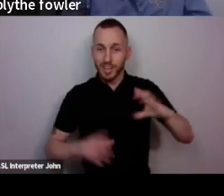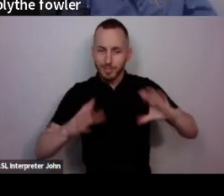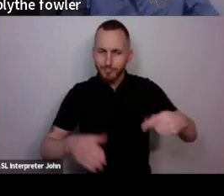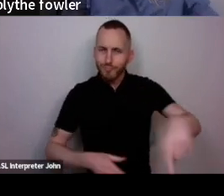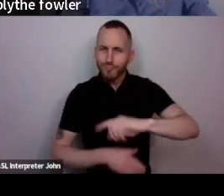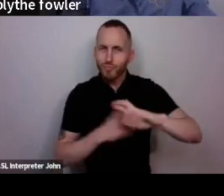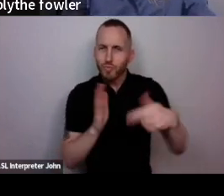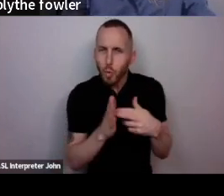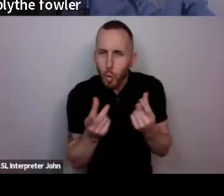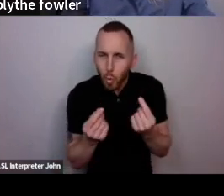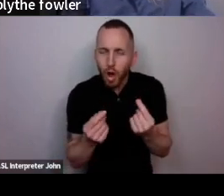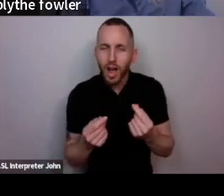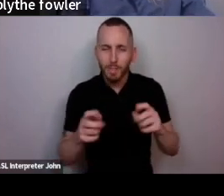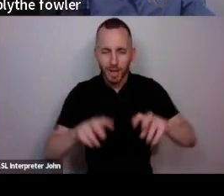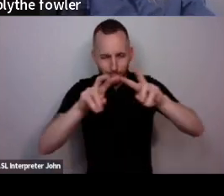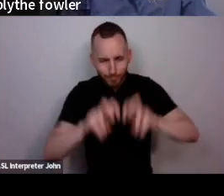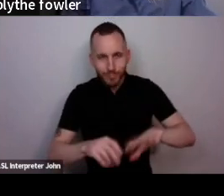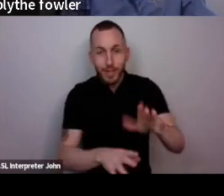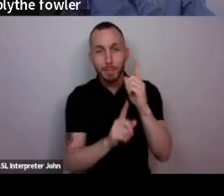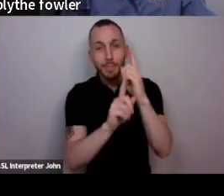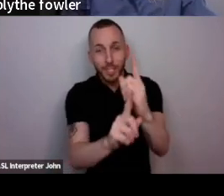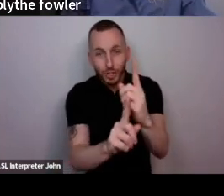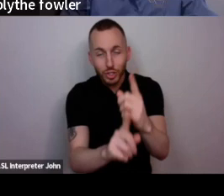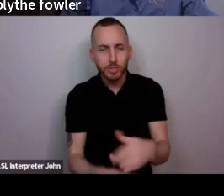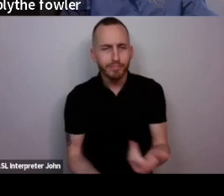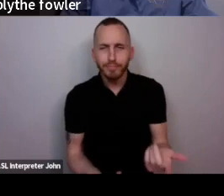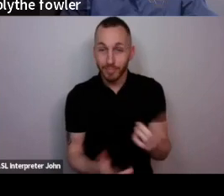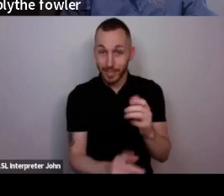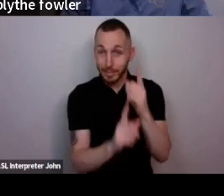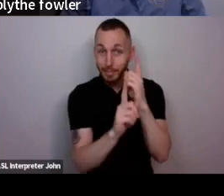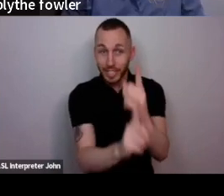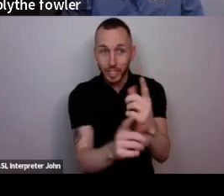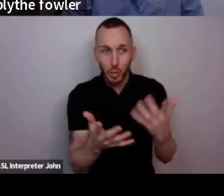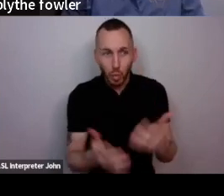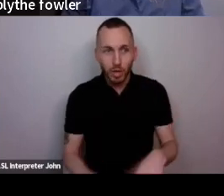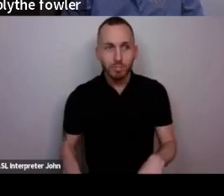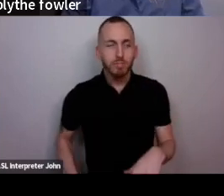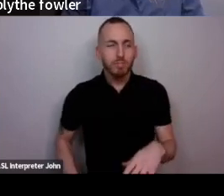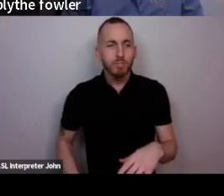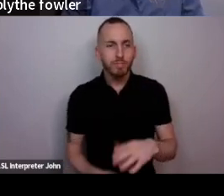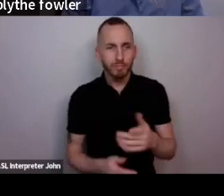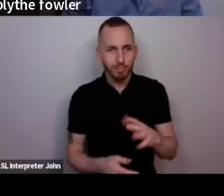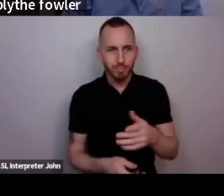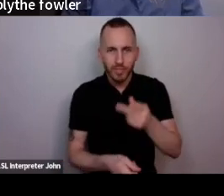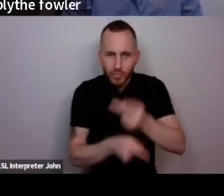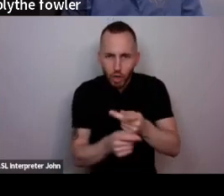committee's mission, which is to foster emotional and spiritual care to people affected by disaster,